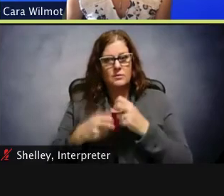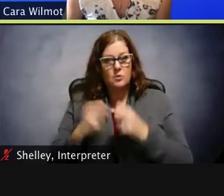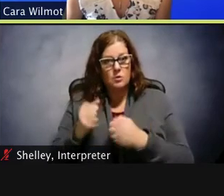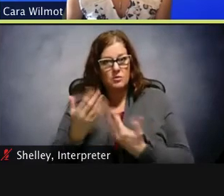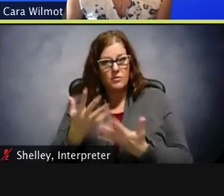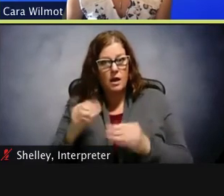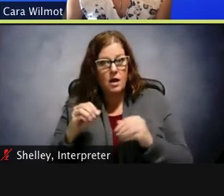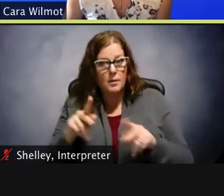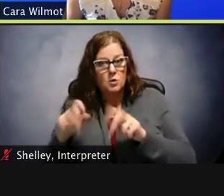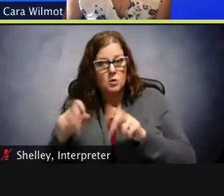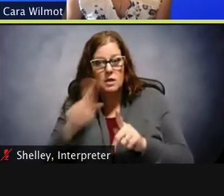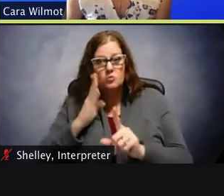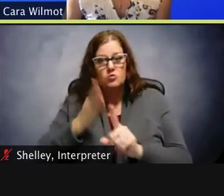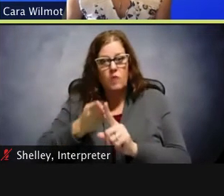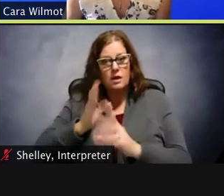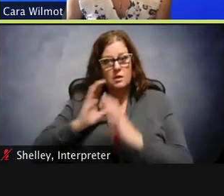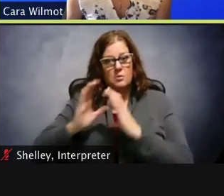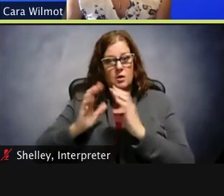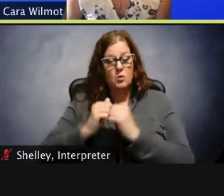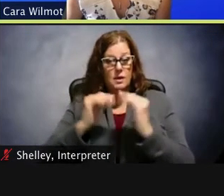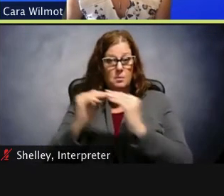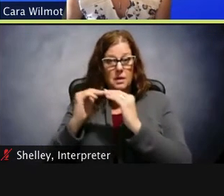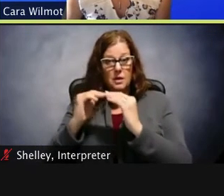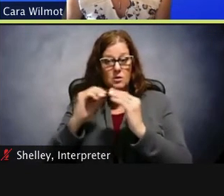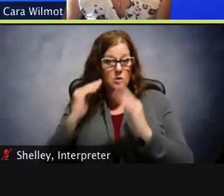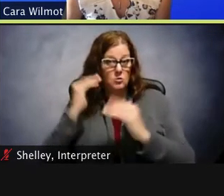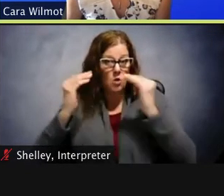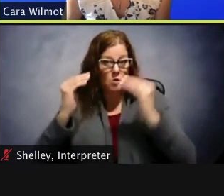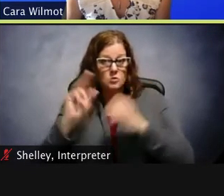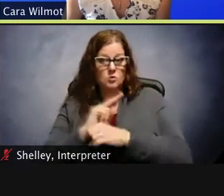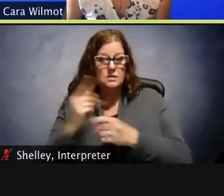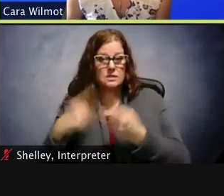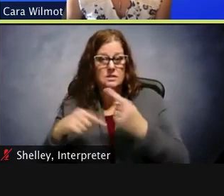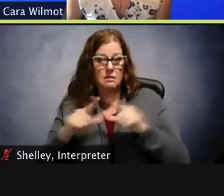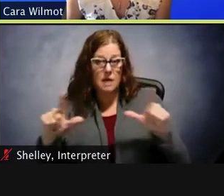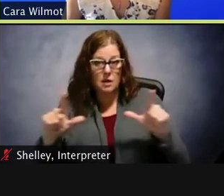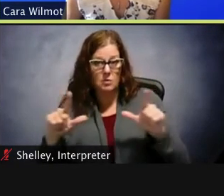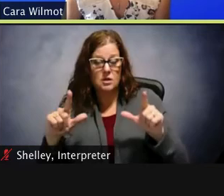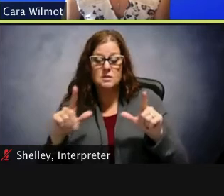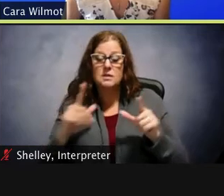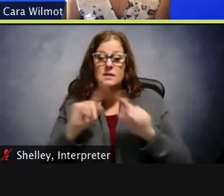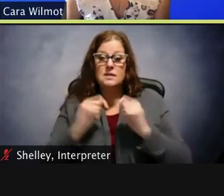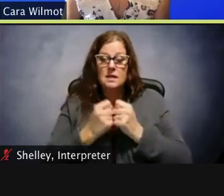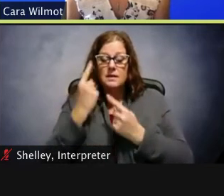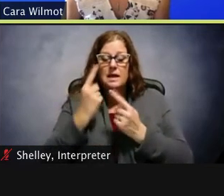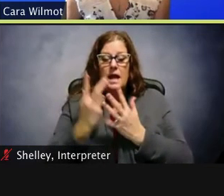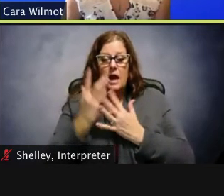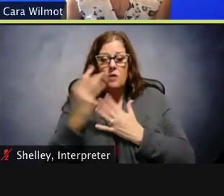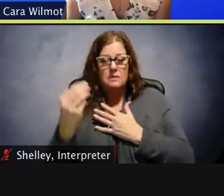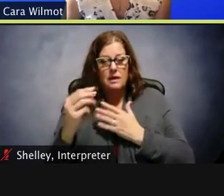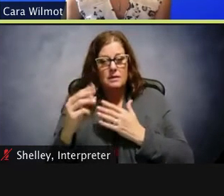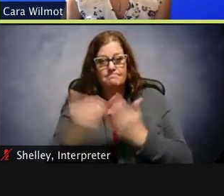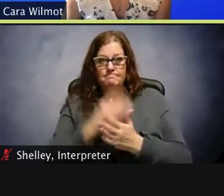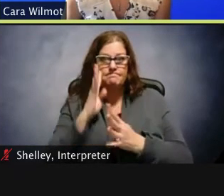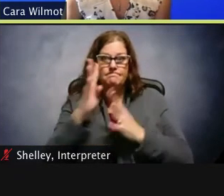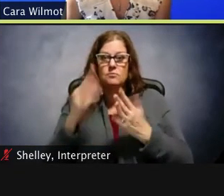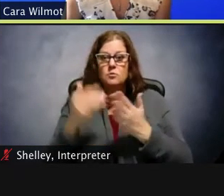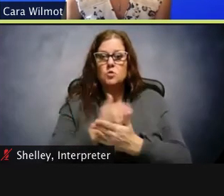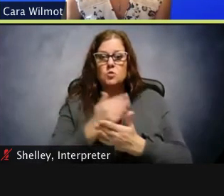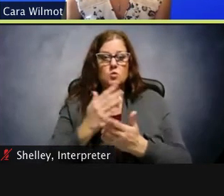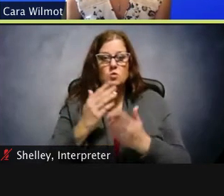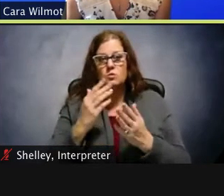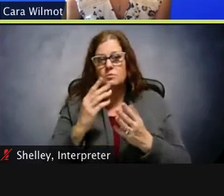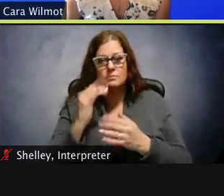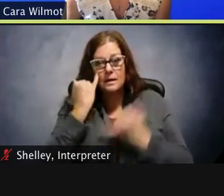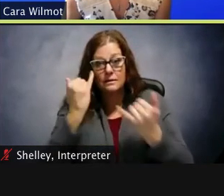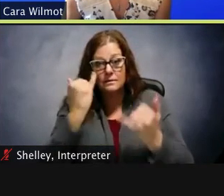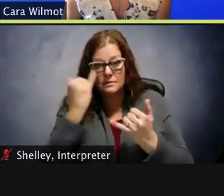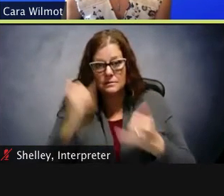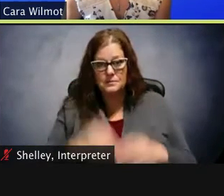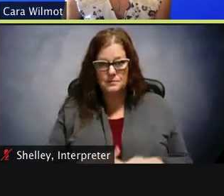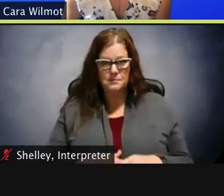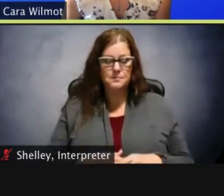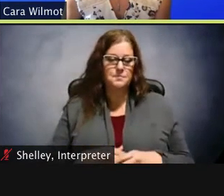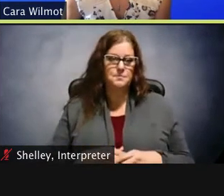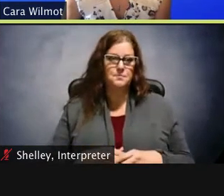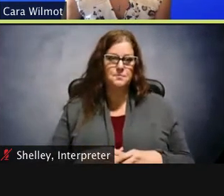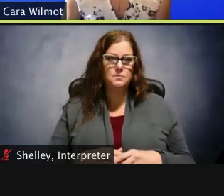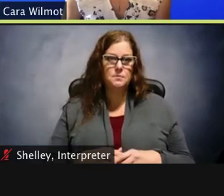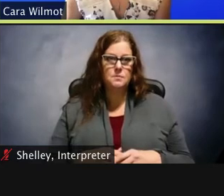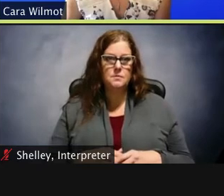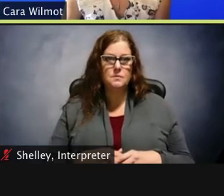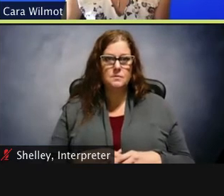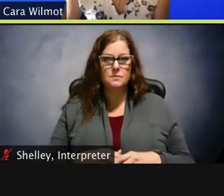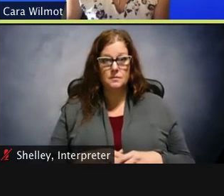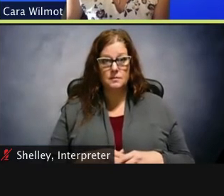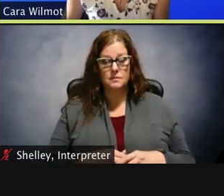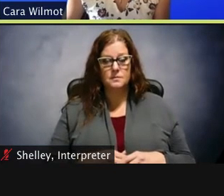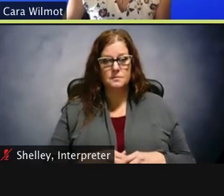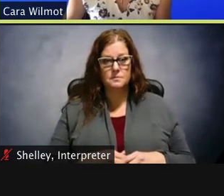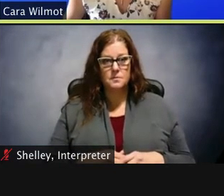for direct communication with peers and adults who sign. The team may need to think outside the box.